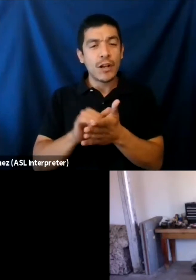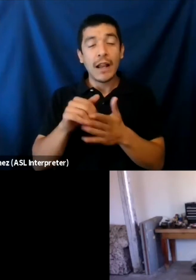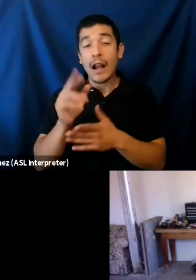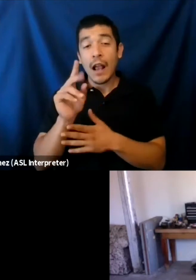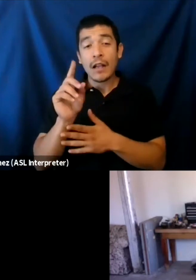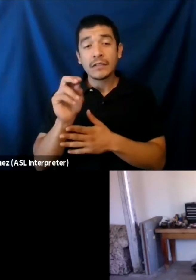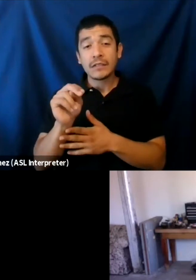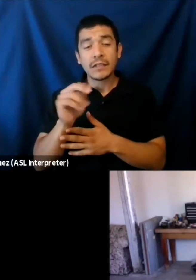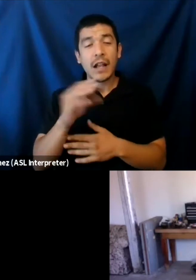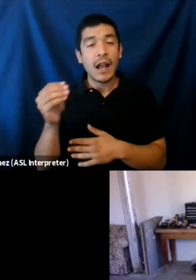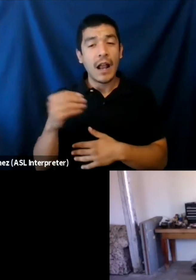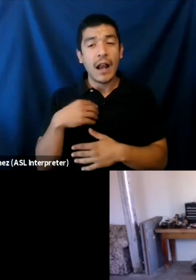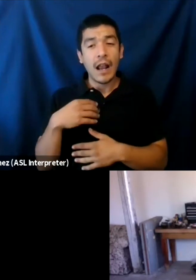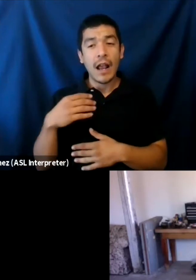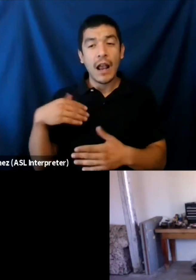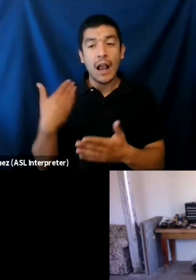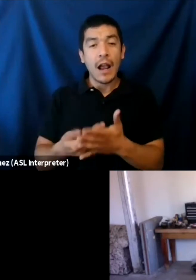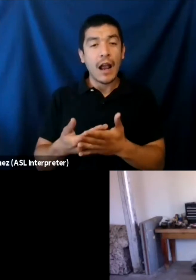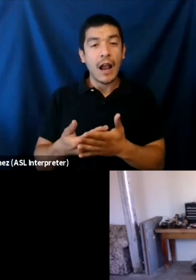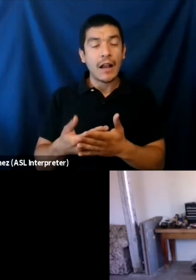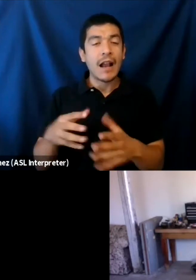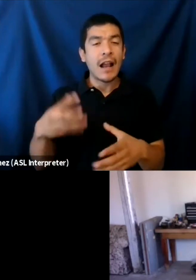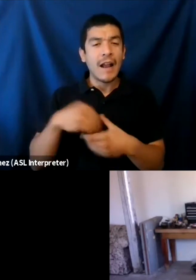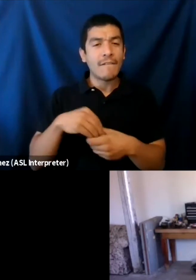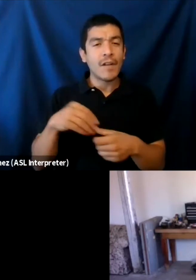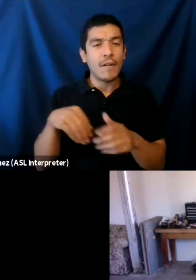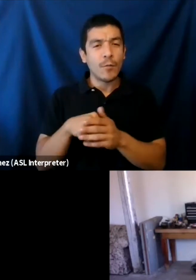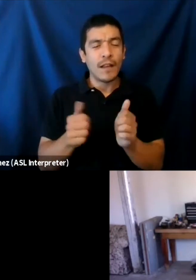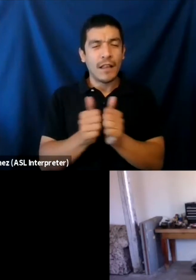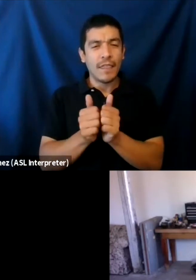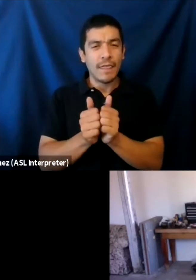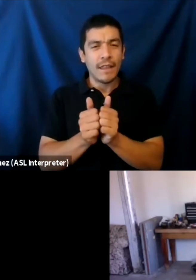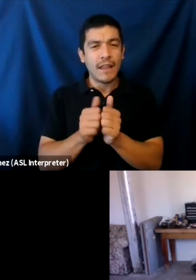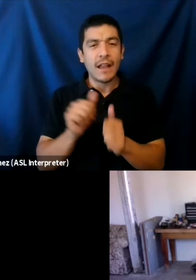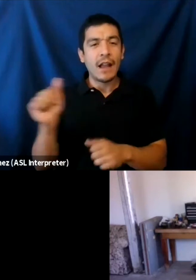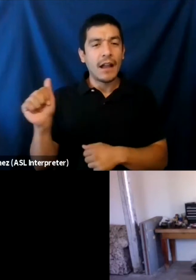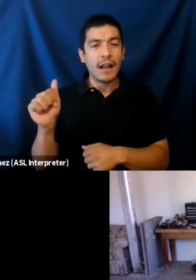and I got involved with a police reform handle